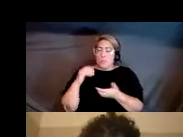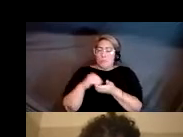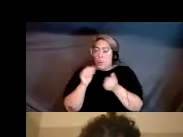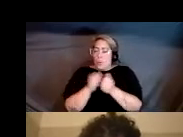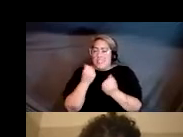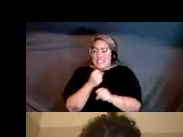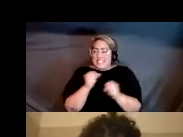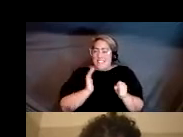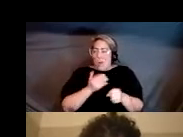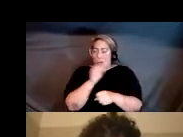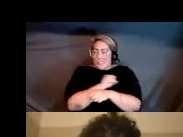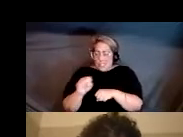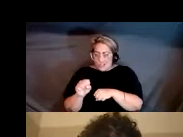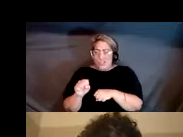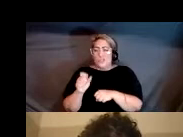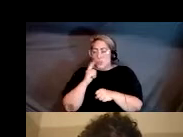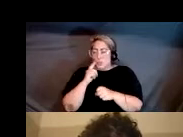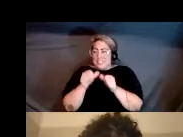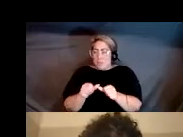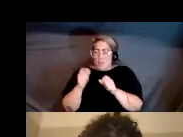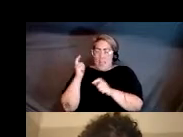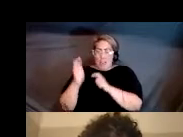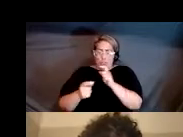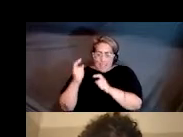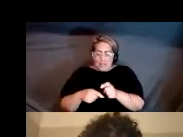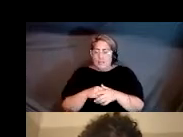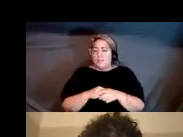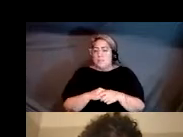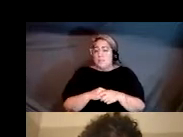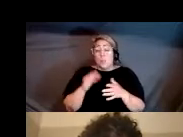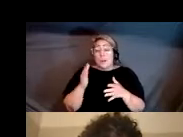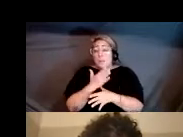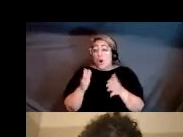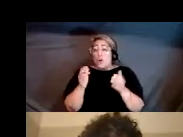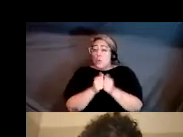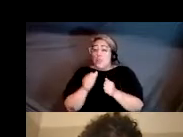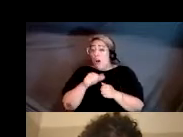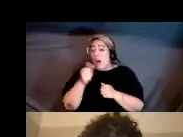grant. And we are continuing to partner with other for-profits, nonprofits, Broadway. We love to